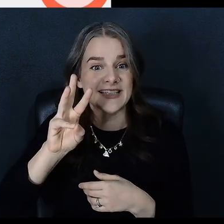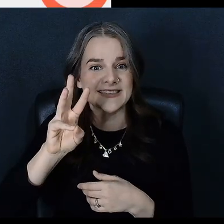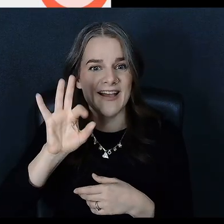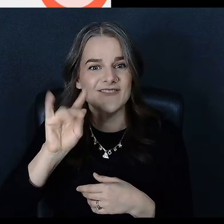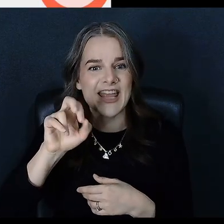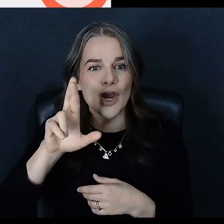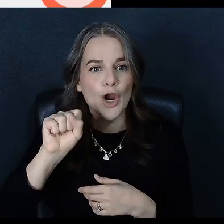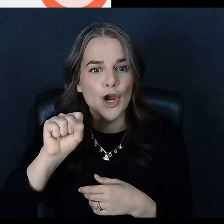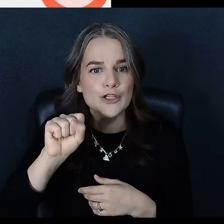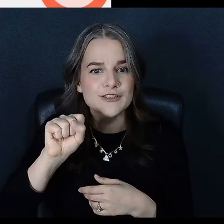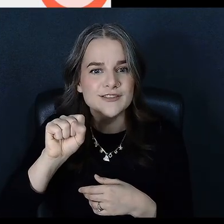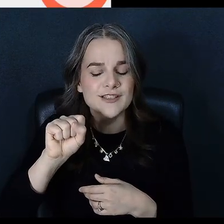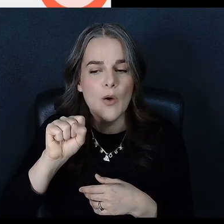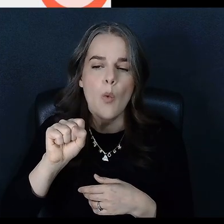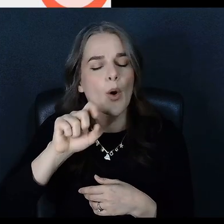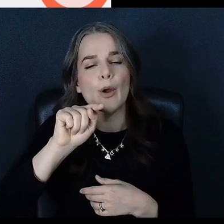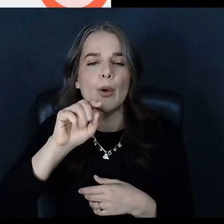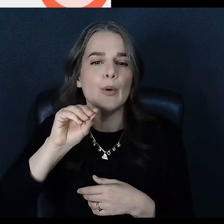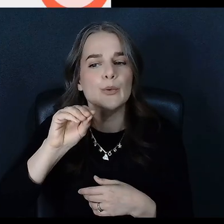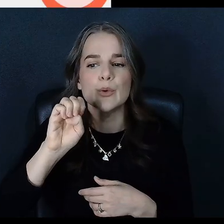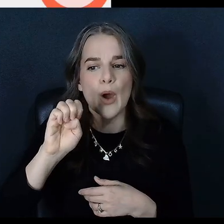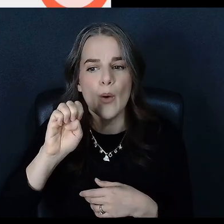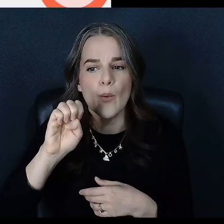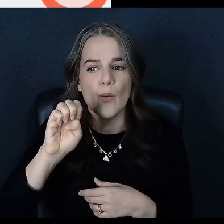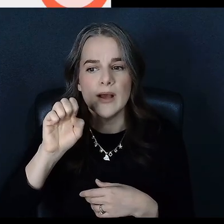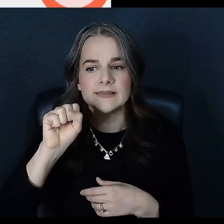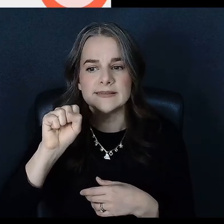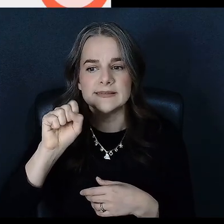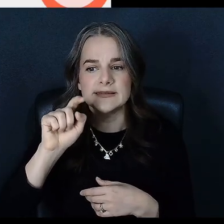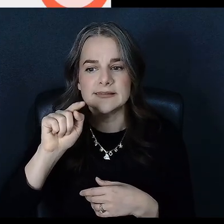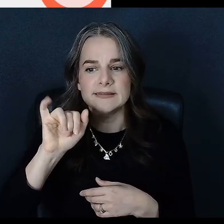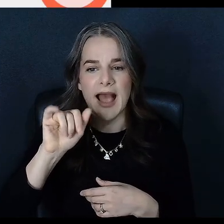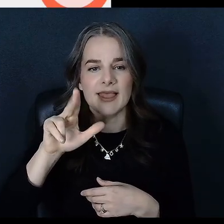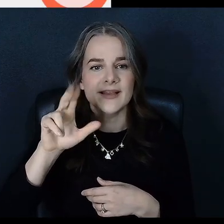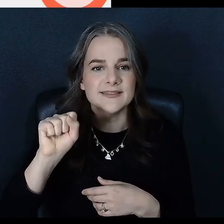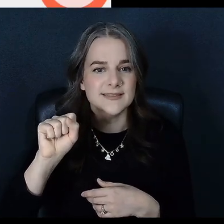So it's giving you another pointer. It's a stylus, but it has a bit of a ring at the end of it.